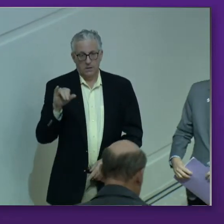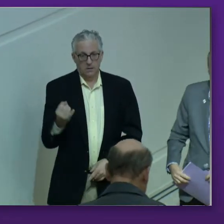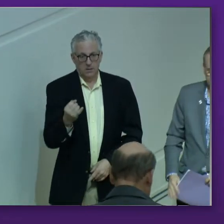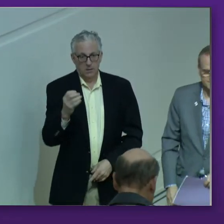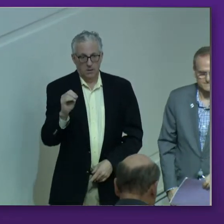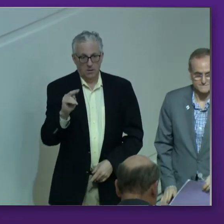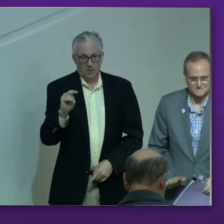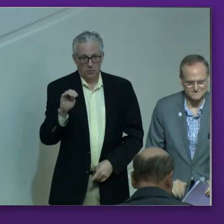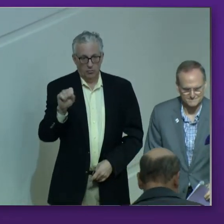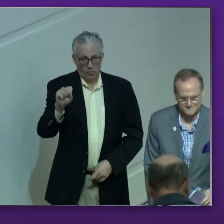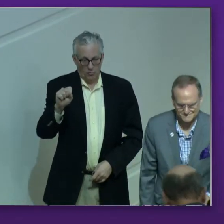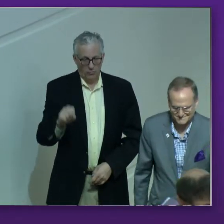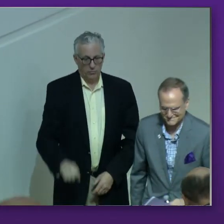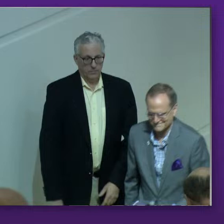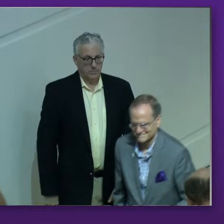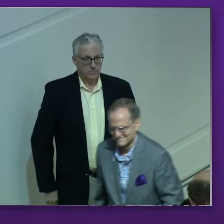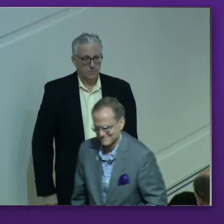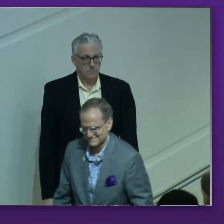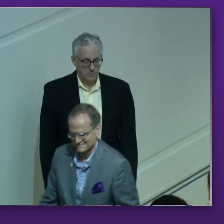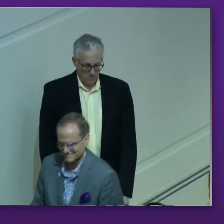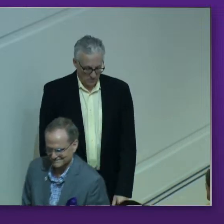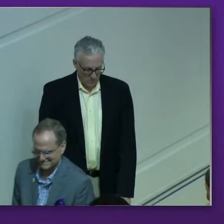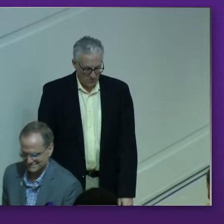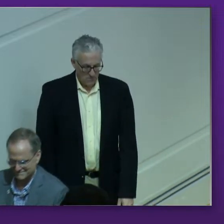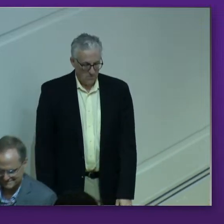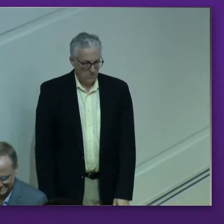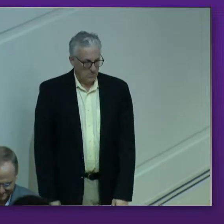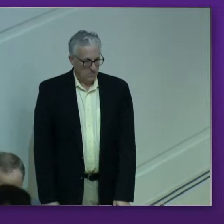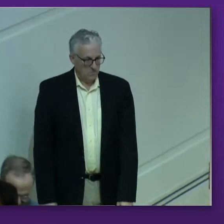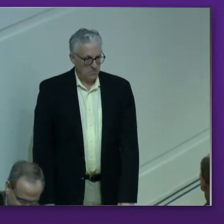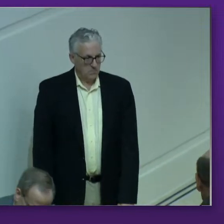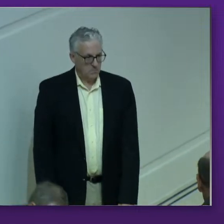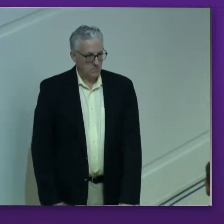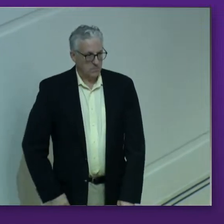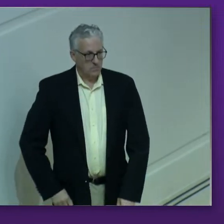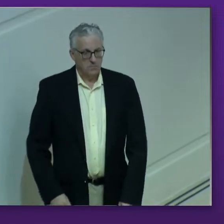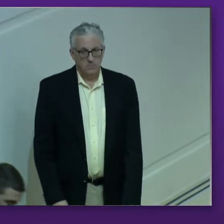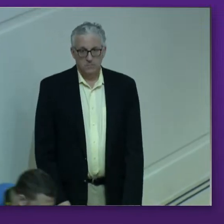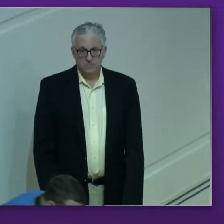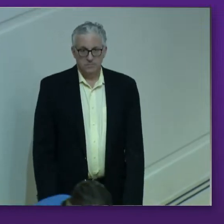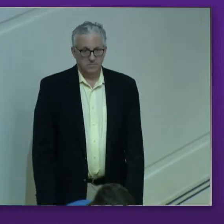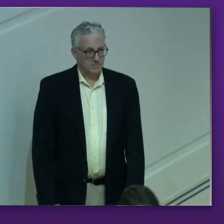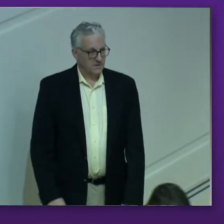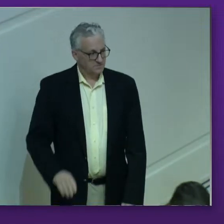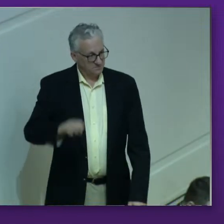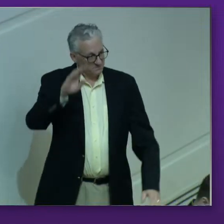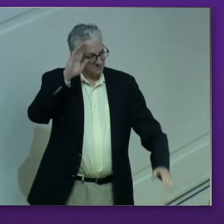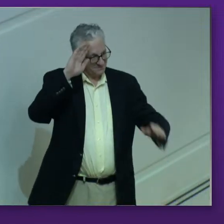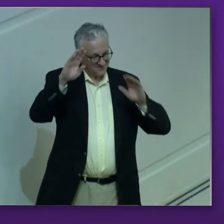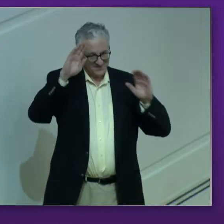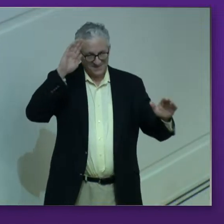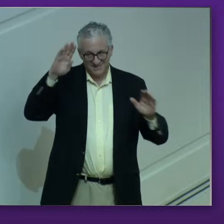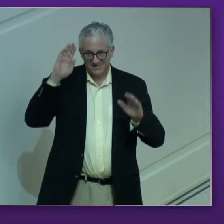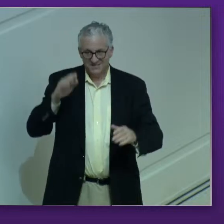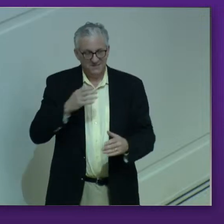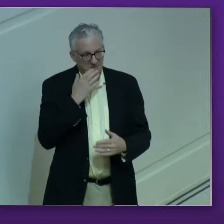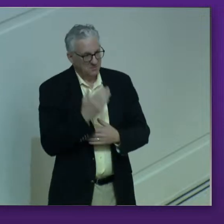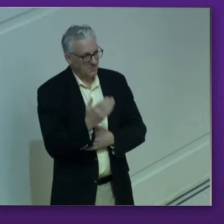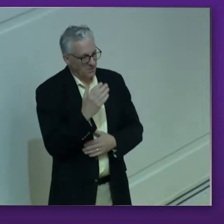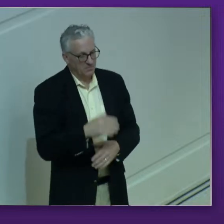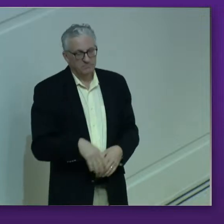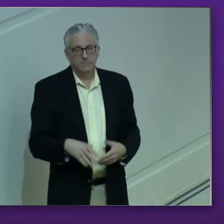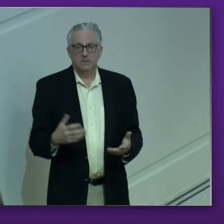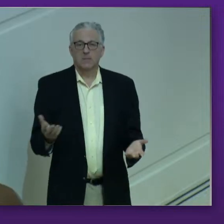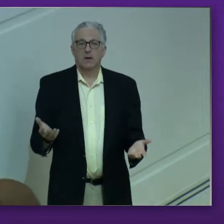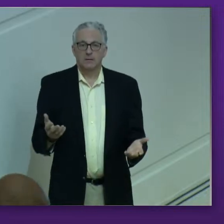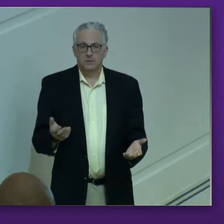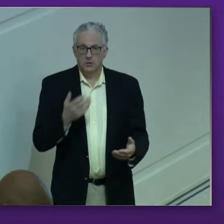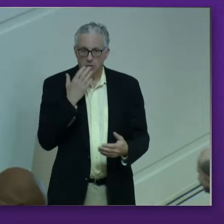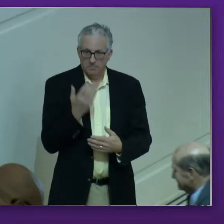AND INCLUSION OFFICER KIMBERLY